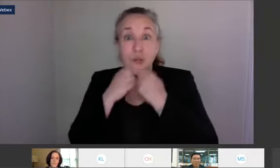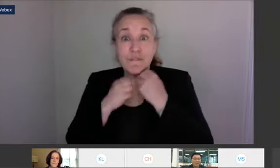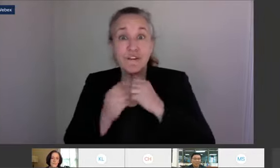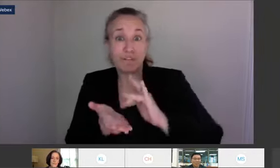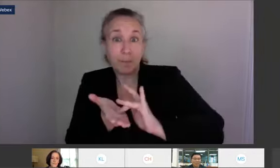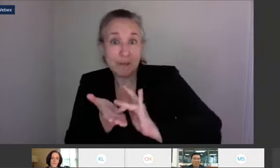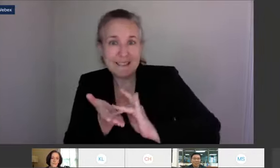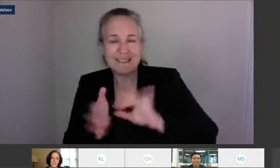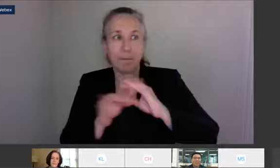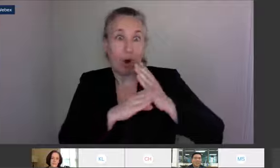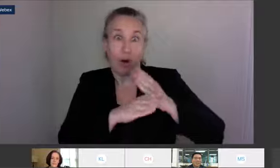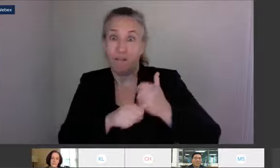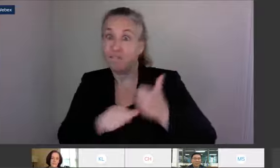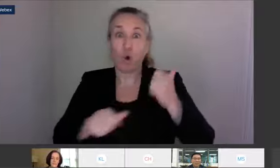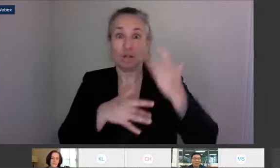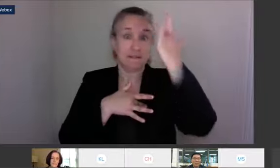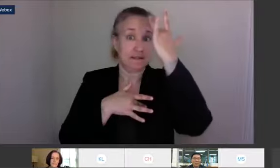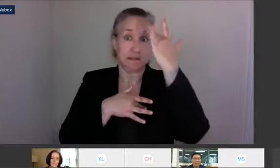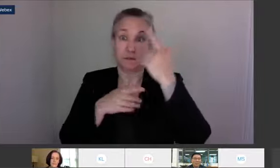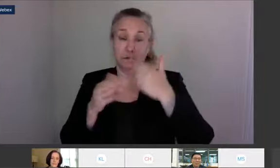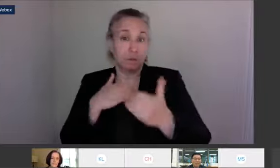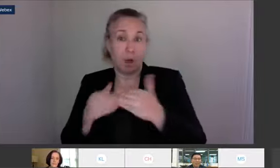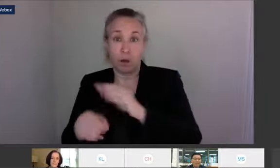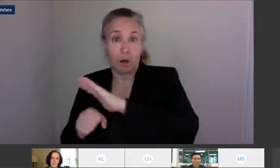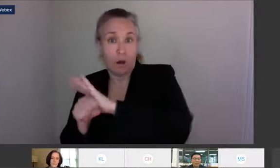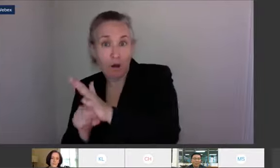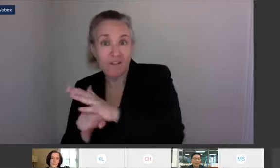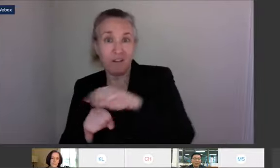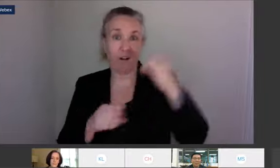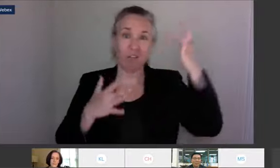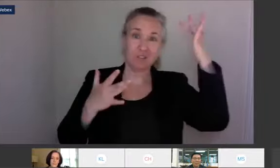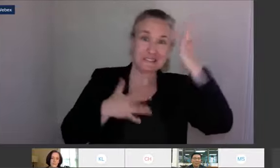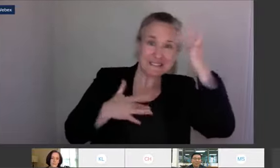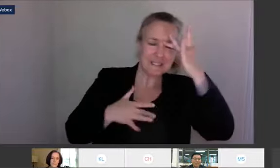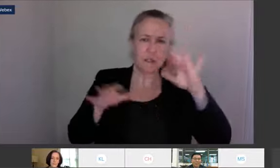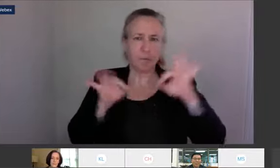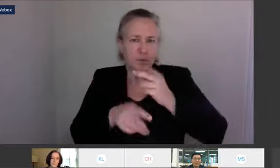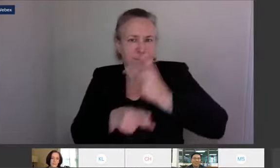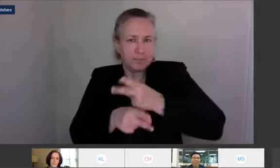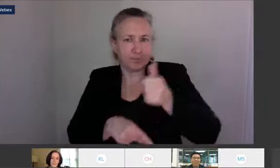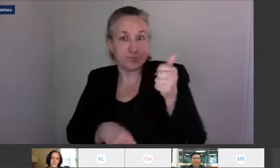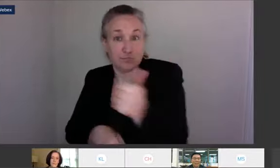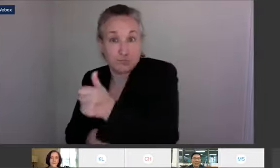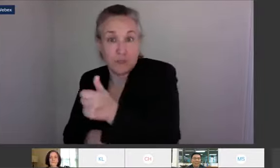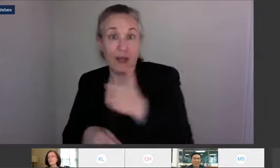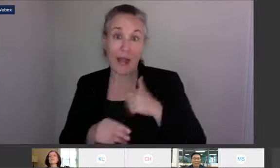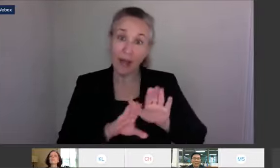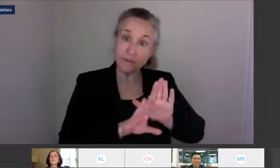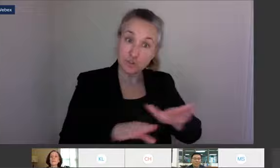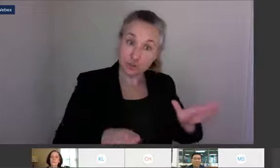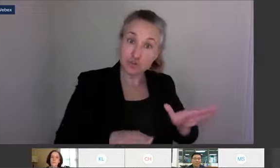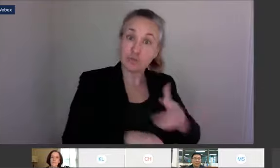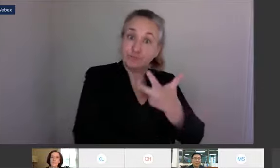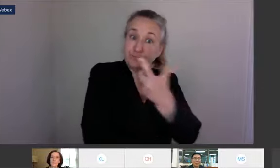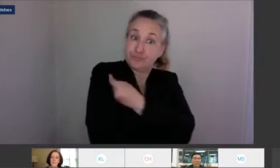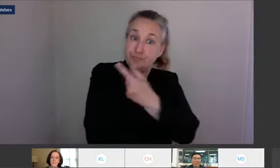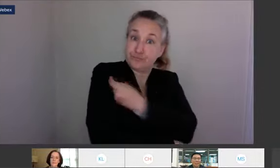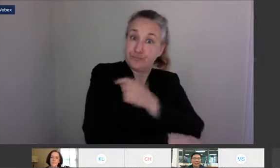whether it's from Covid 19 or another disease for those of you with children adhering to a regular vaccination schedule and well visit screening